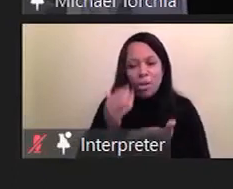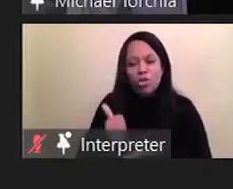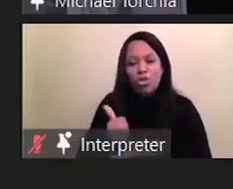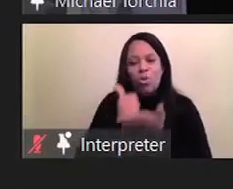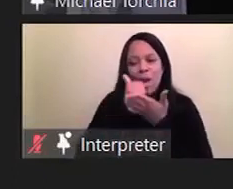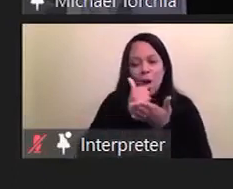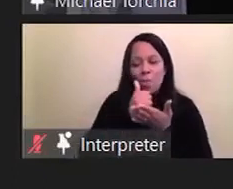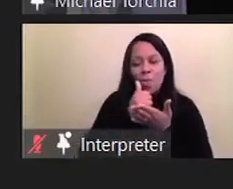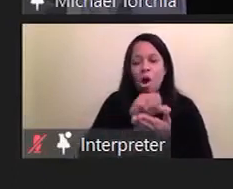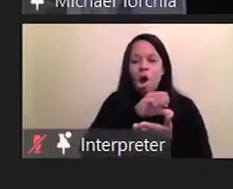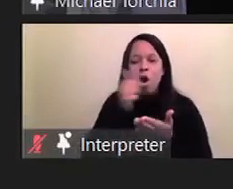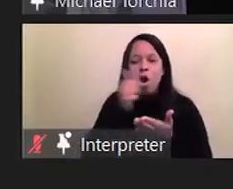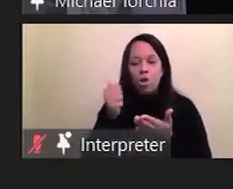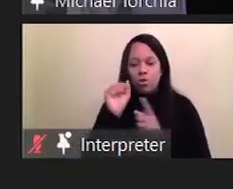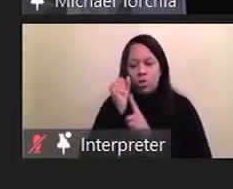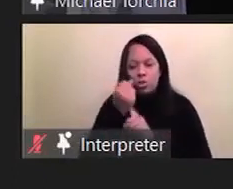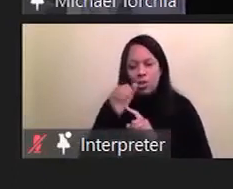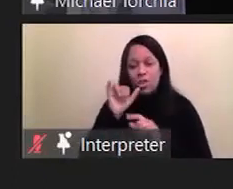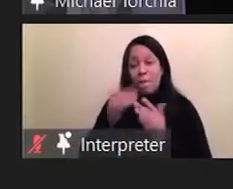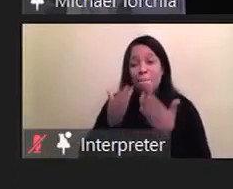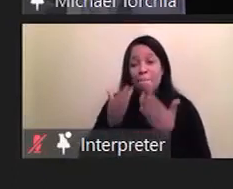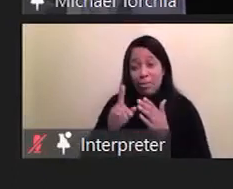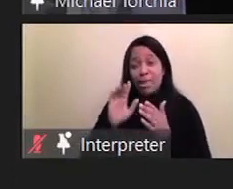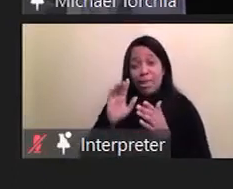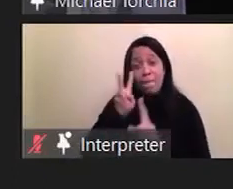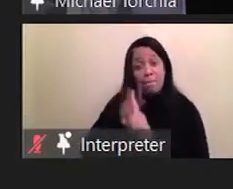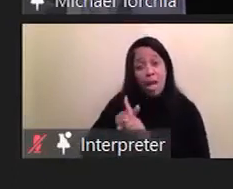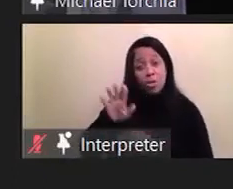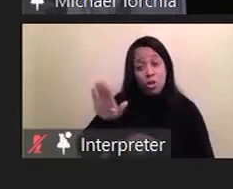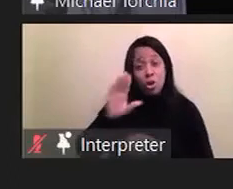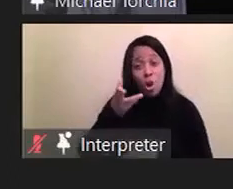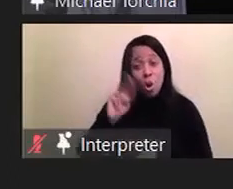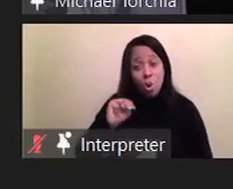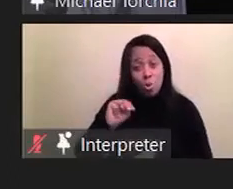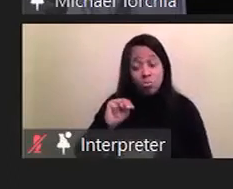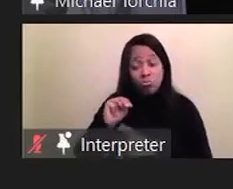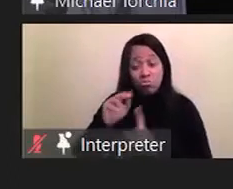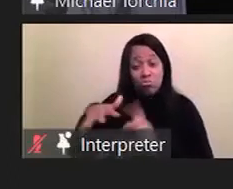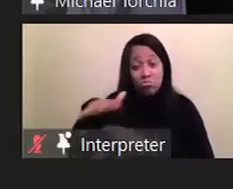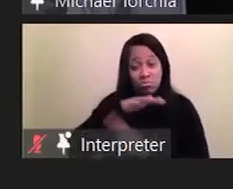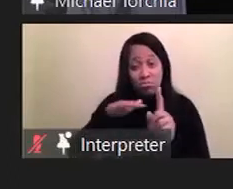that your institutions could find themselves in. So the silver lining to all this litigation